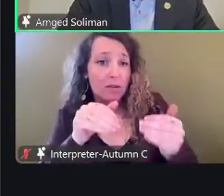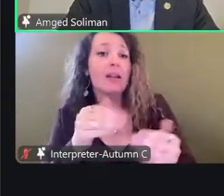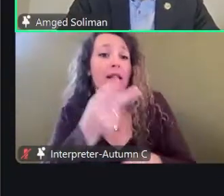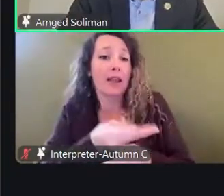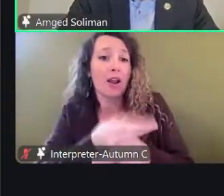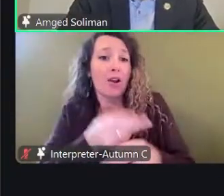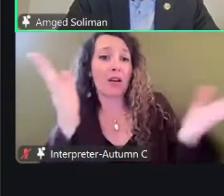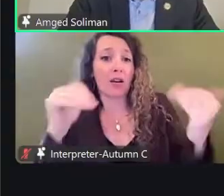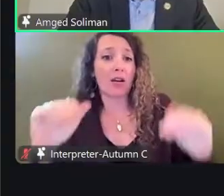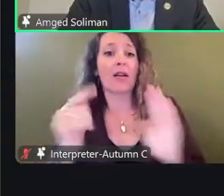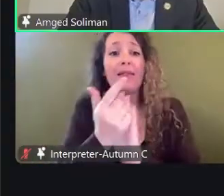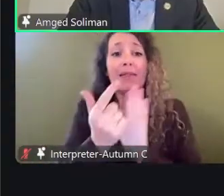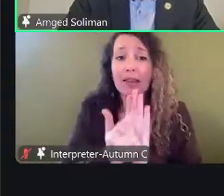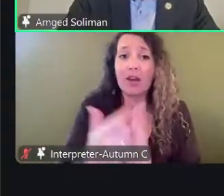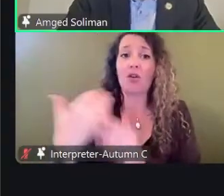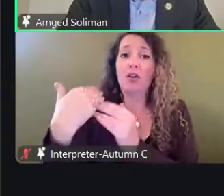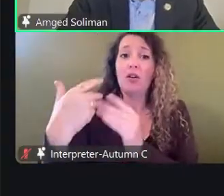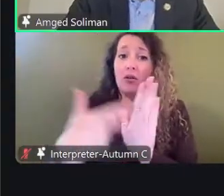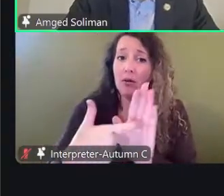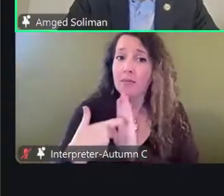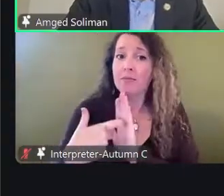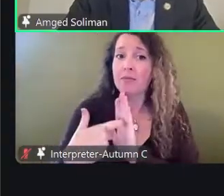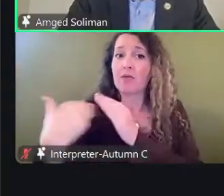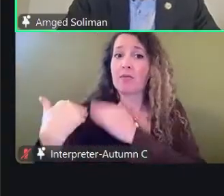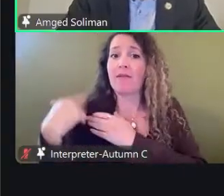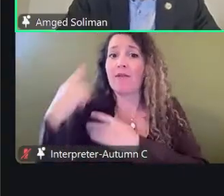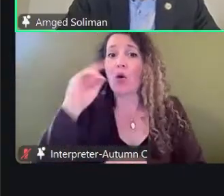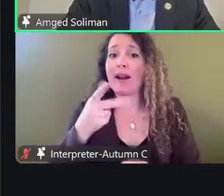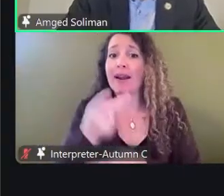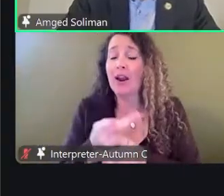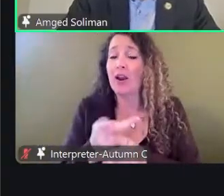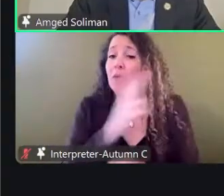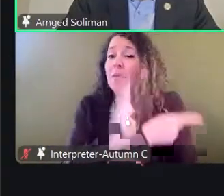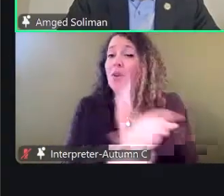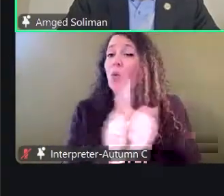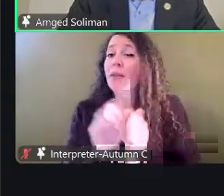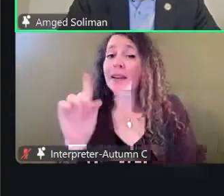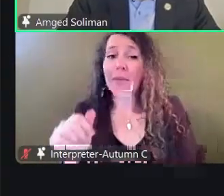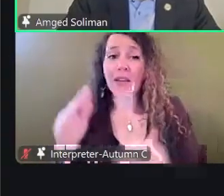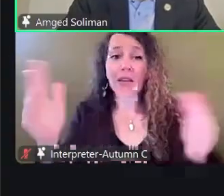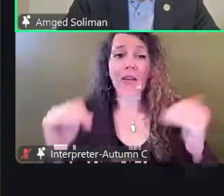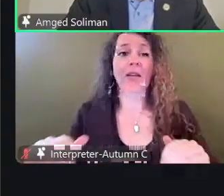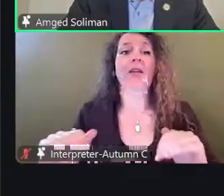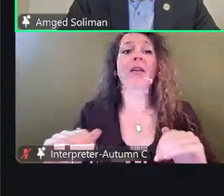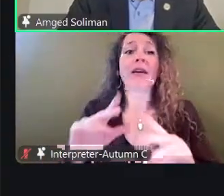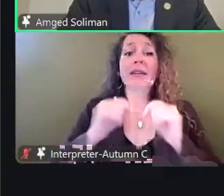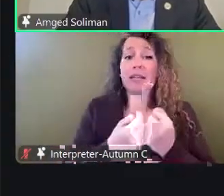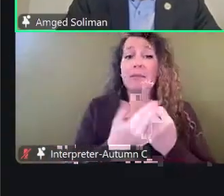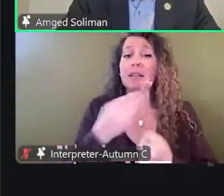for caring for patients with disabilities. The fourth is team and systems based practice. Five